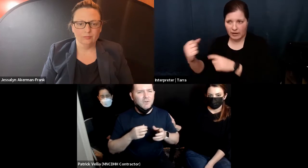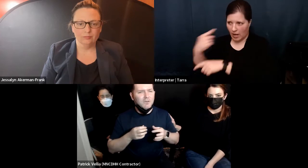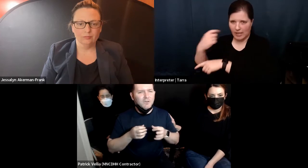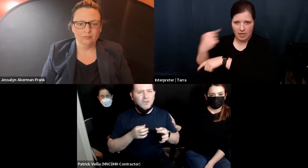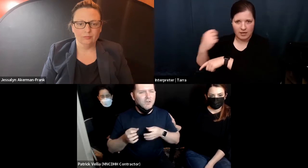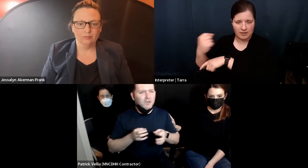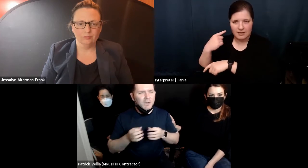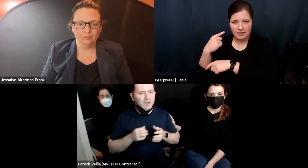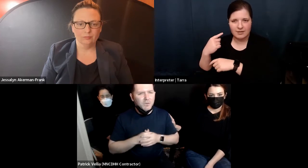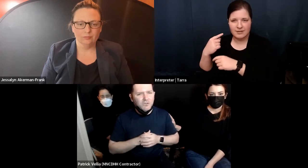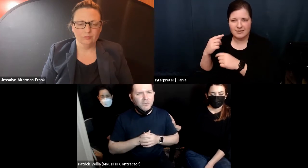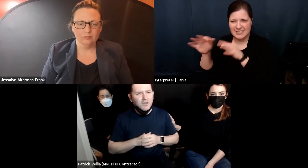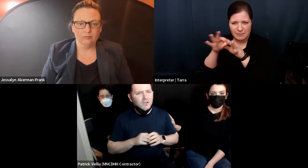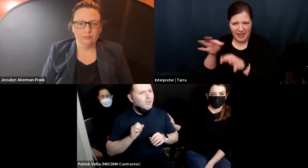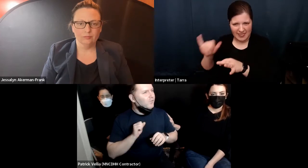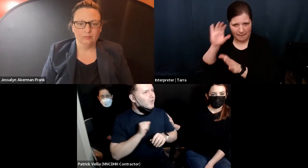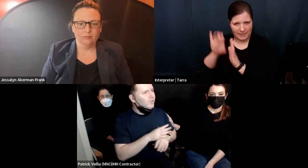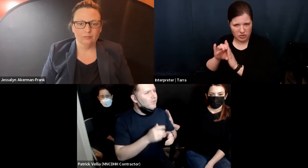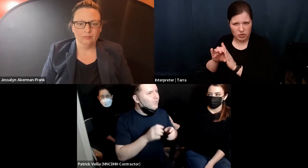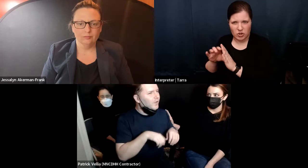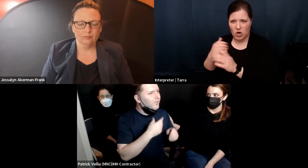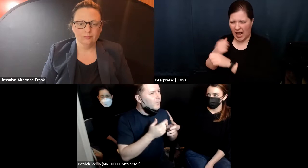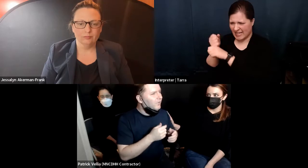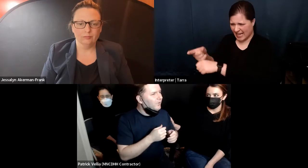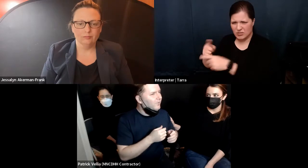One time last week, the person didn't understand that.